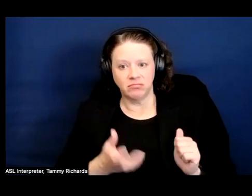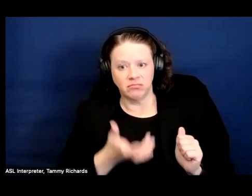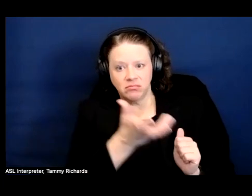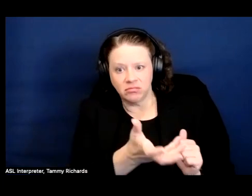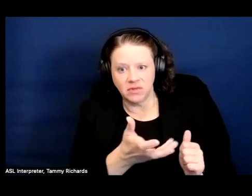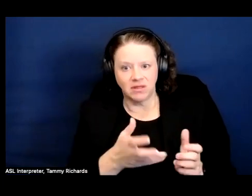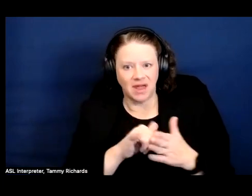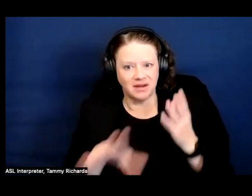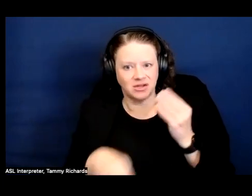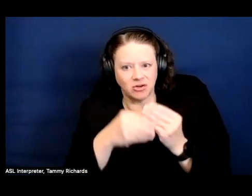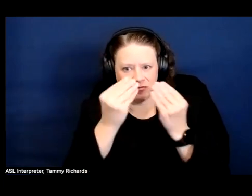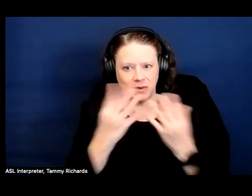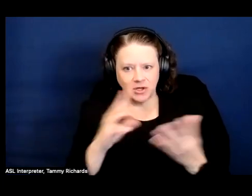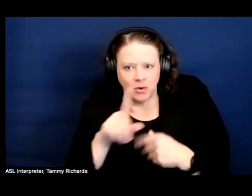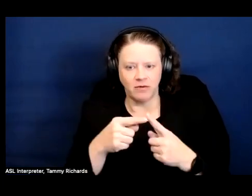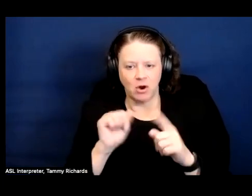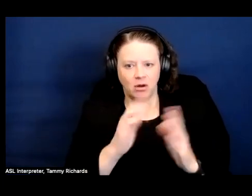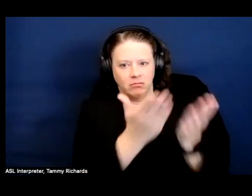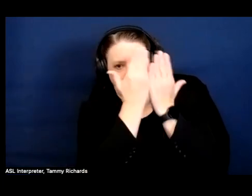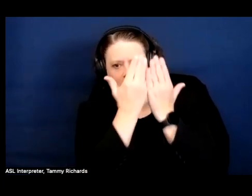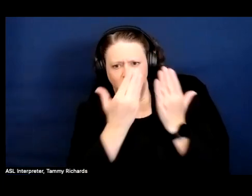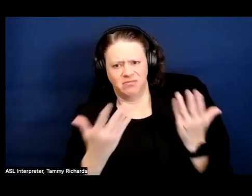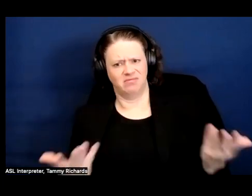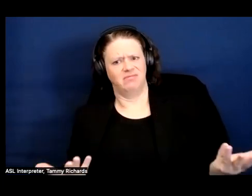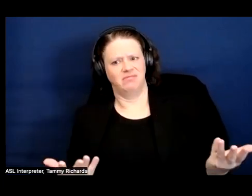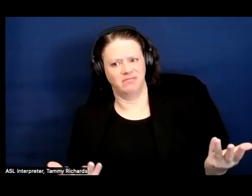where the tenant's only responsible for paying for a portion of the rent,